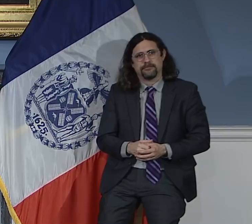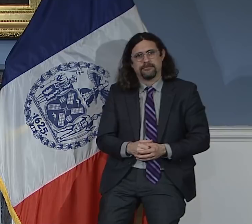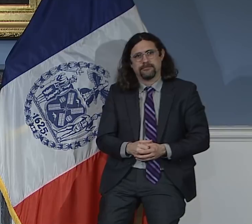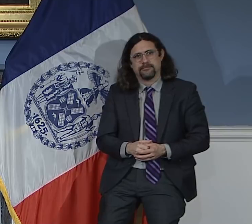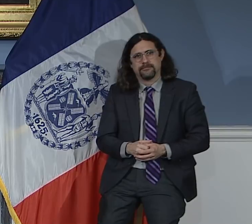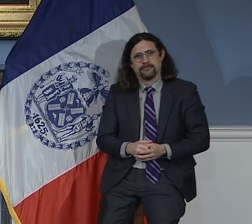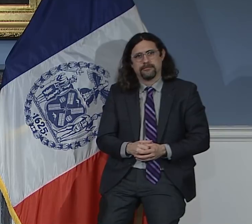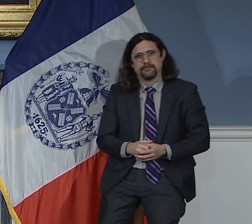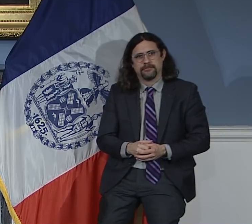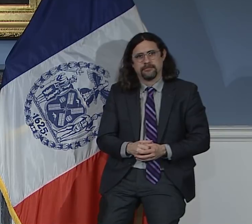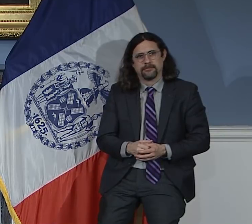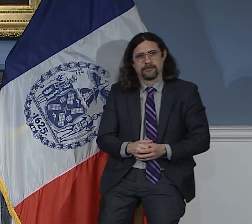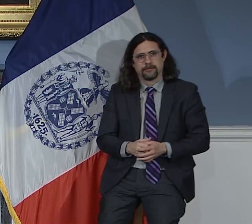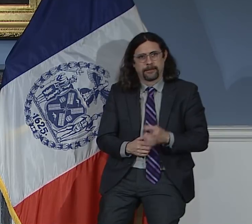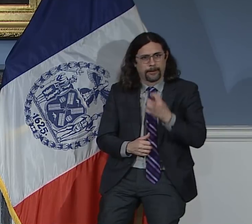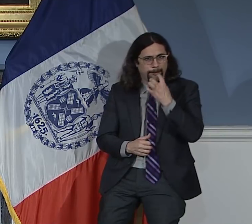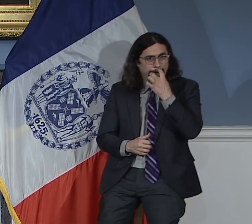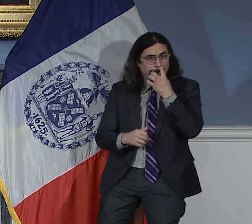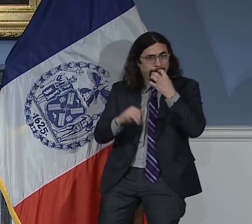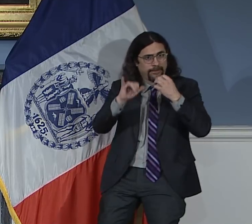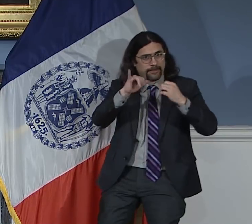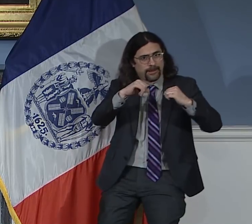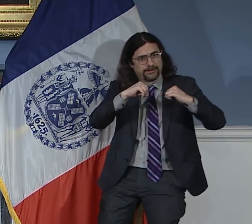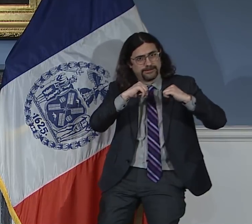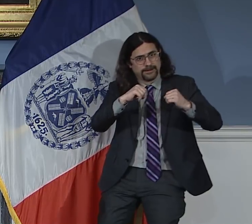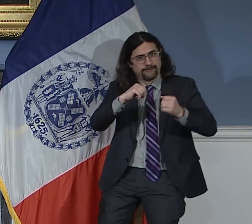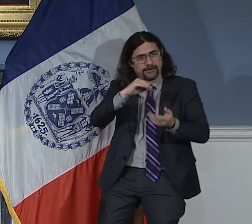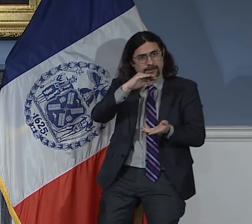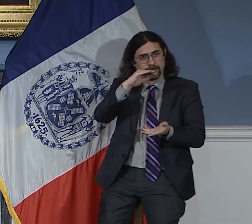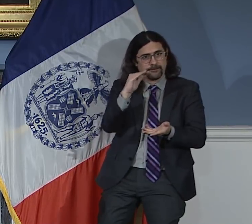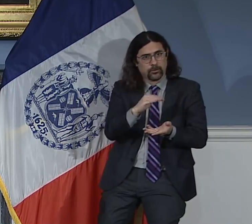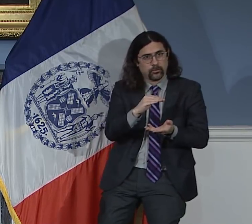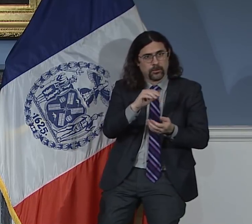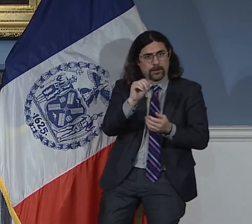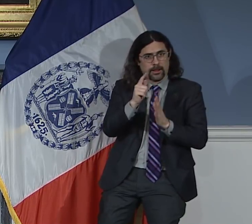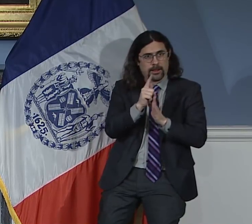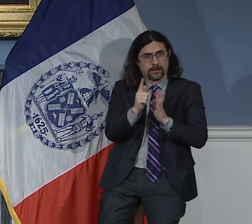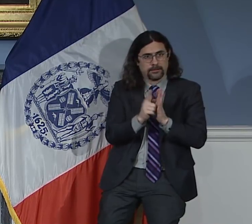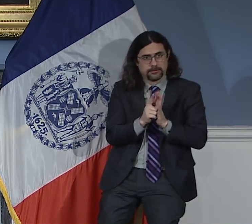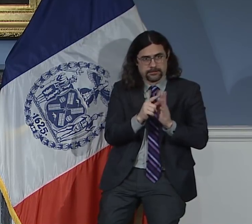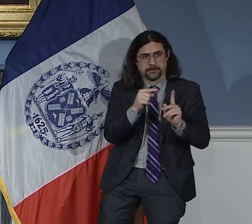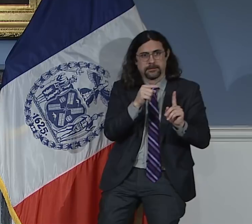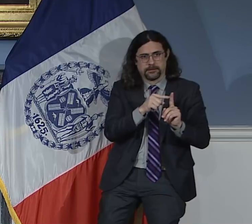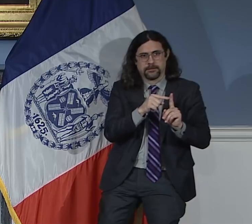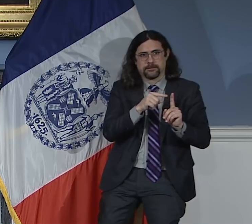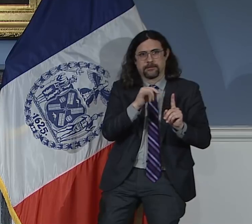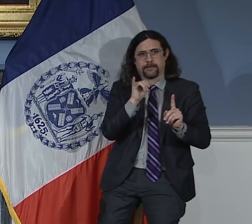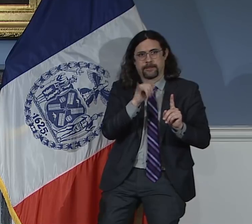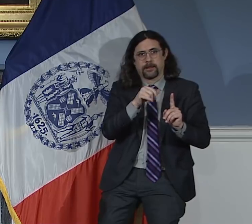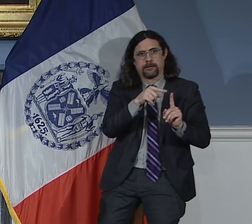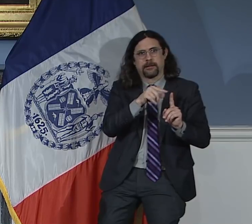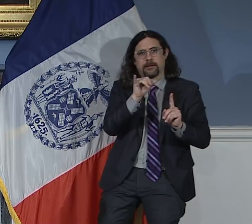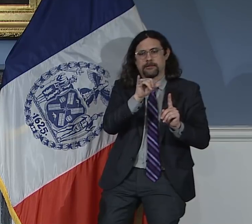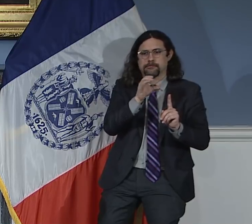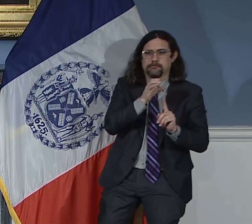HITSORTHY ATTH AT AUTHORIZATION ALLOWS FOR MASSIVE ACTIONS BY THE FEDERAL GOVEMRNE NTTO